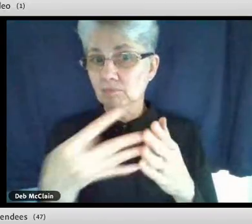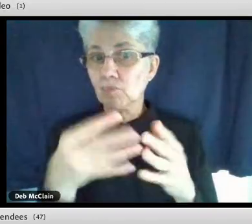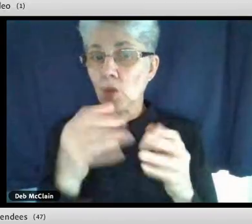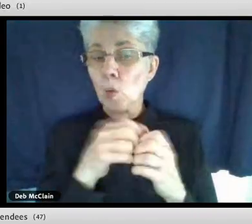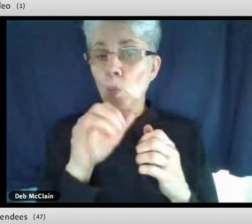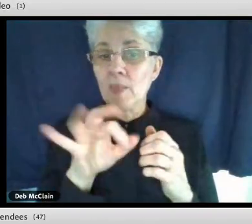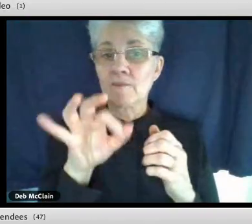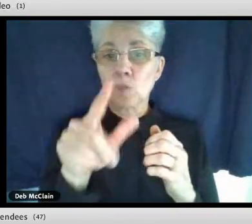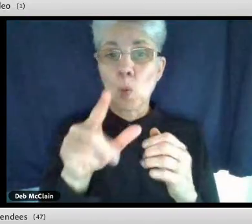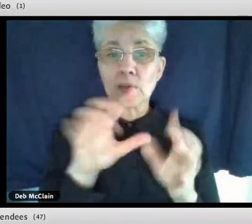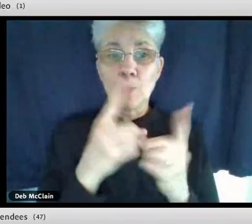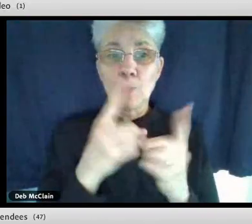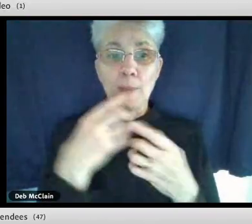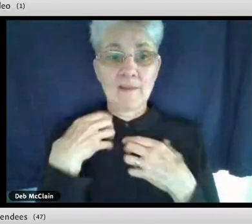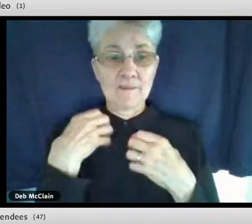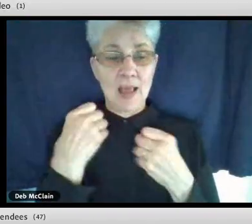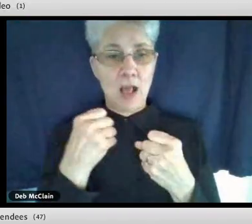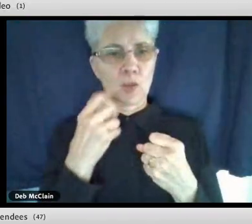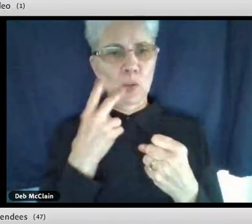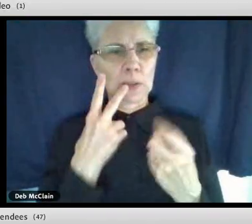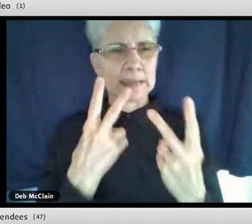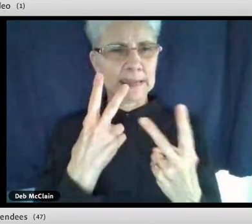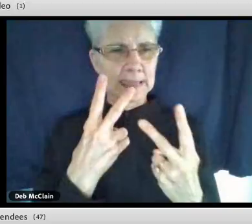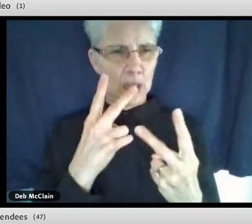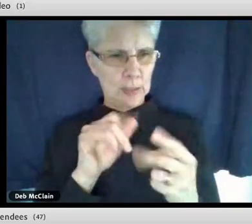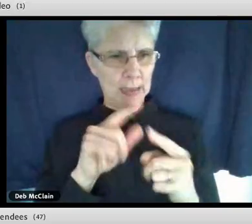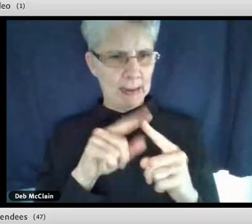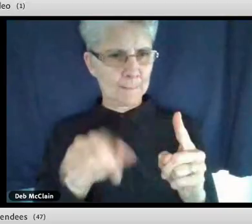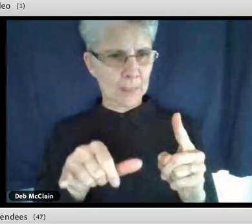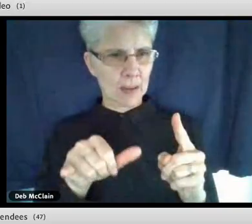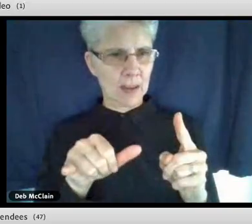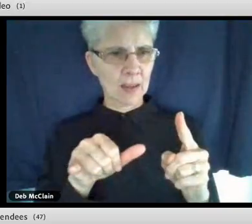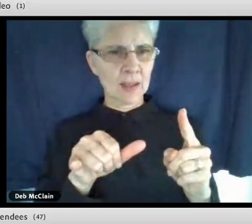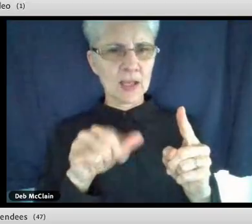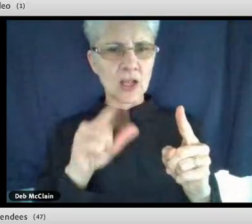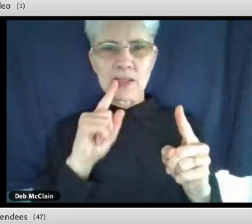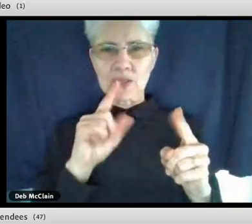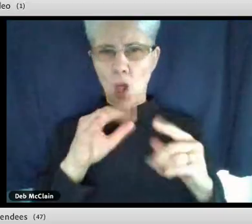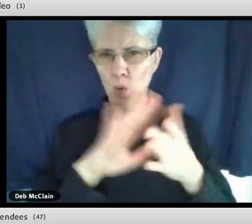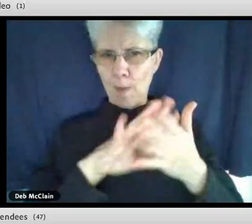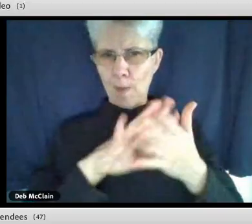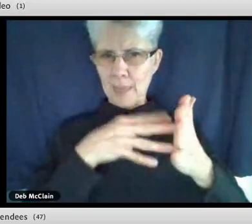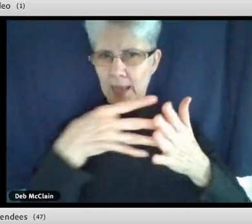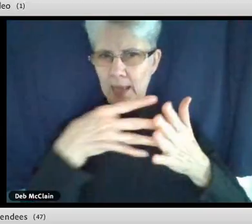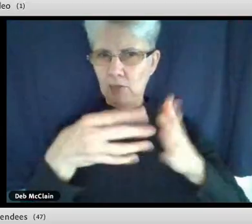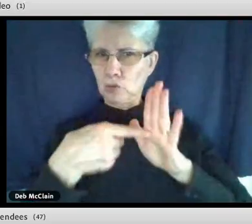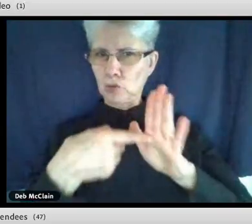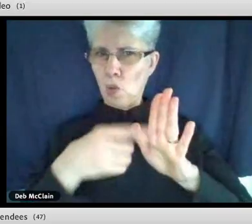because with the Florida Department of Health, you could kind of look at it, but this is all on one page.